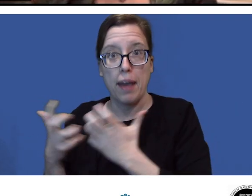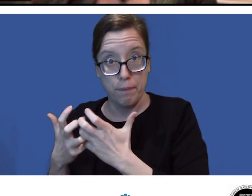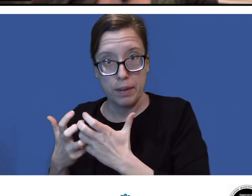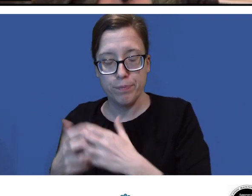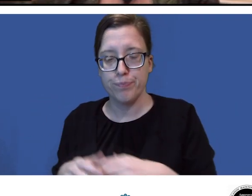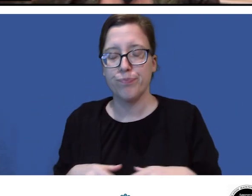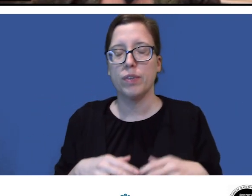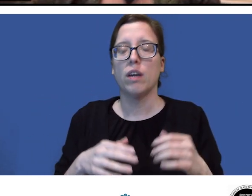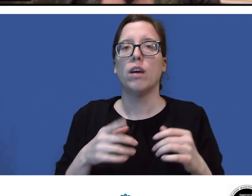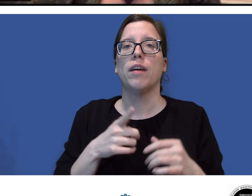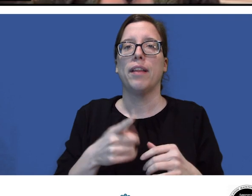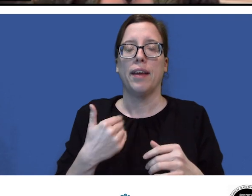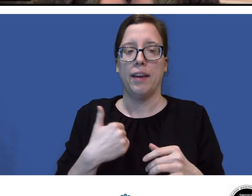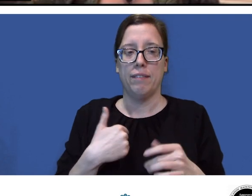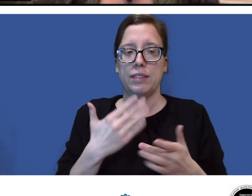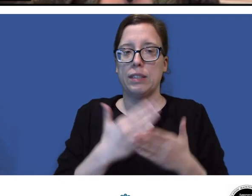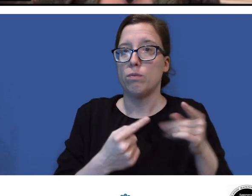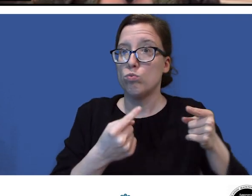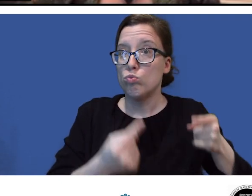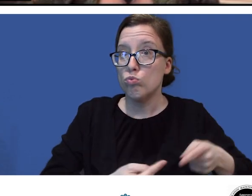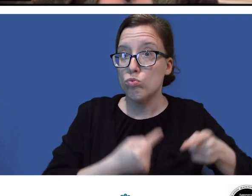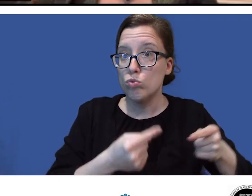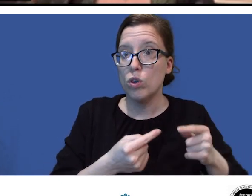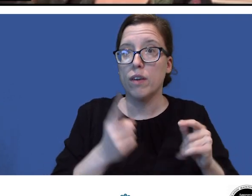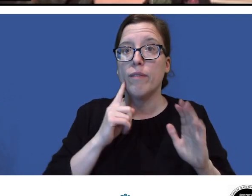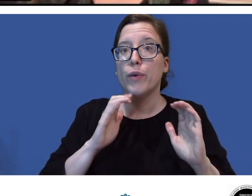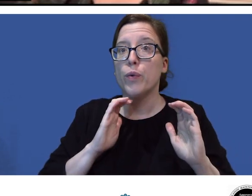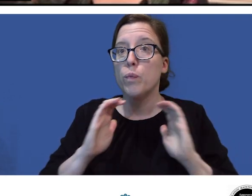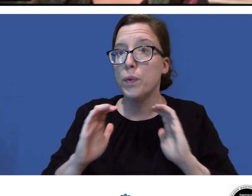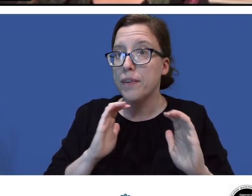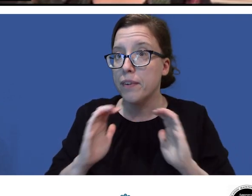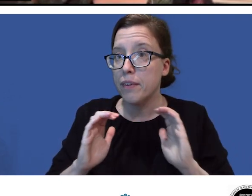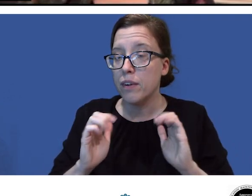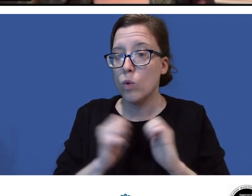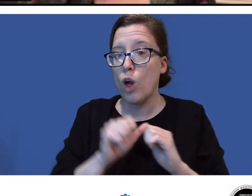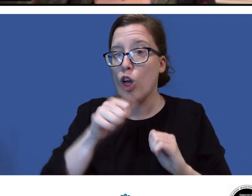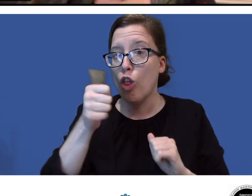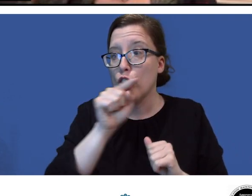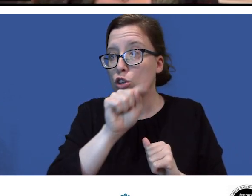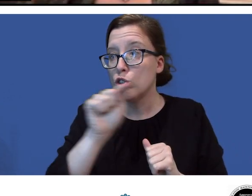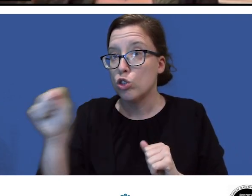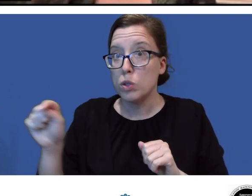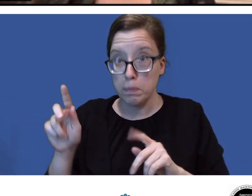communicating with other people. They have some struggles in